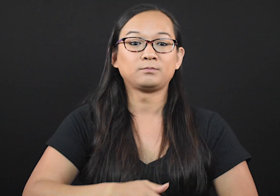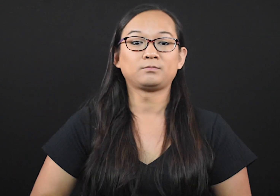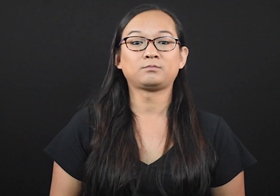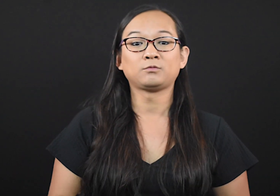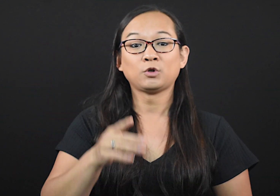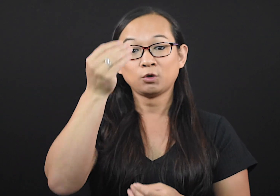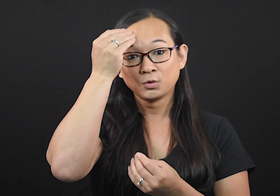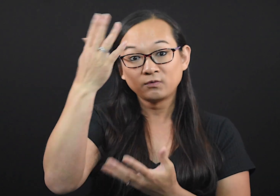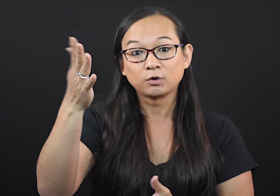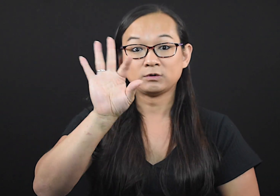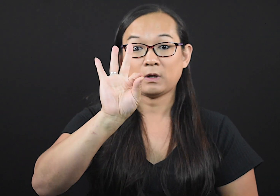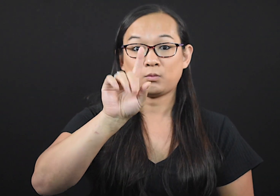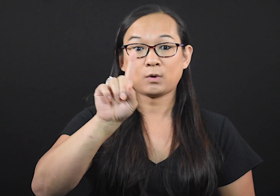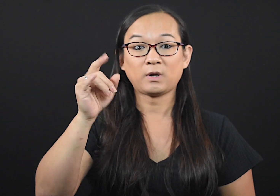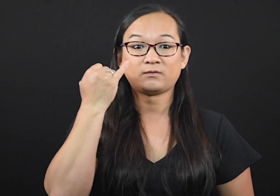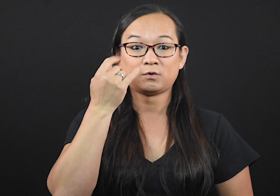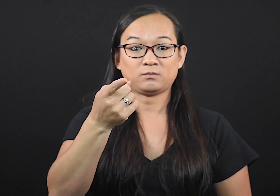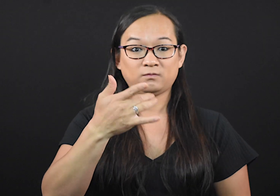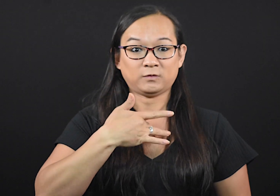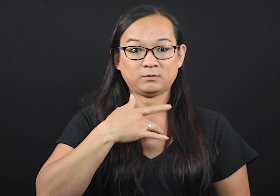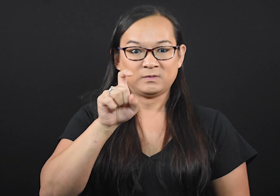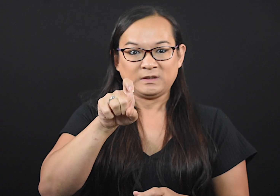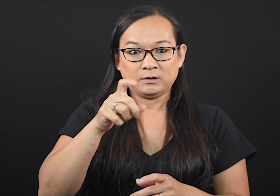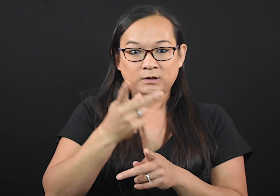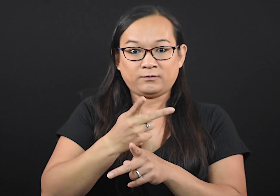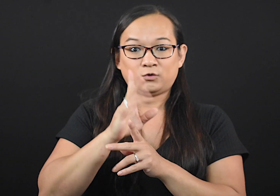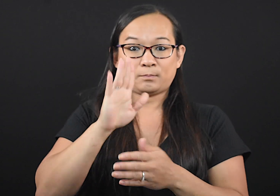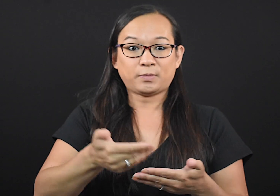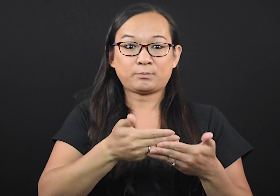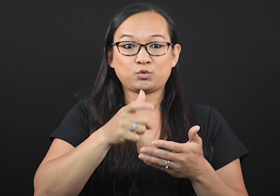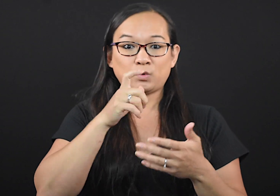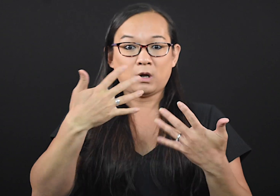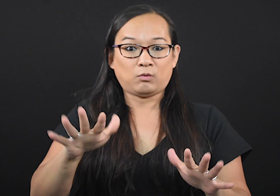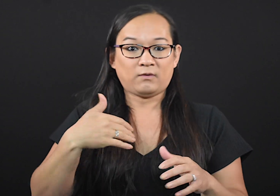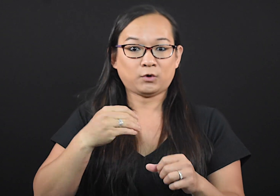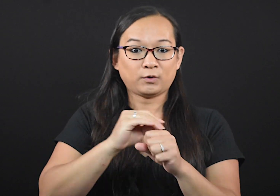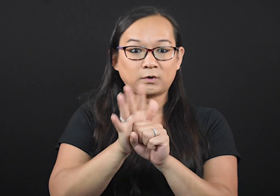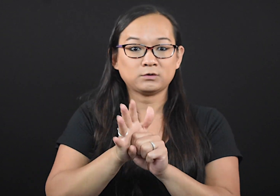■ Notify the operator that you are seeking care for a baby who has or may have COVID-19.